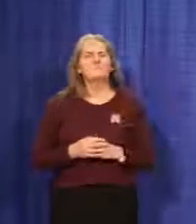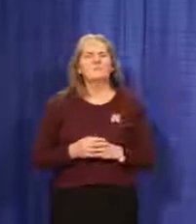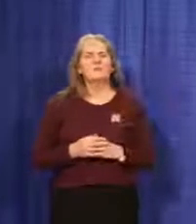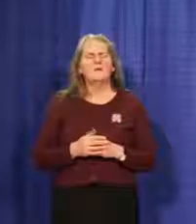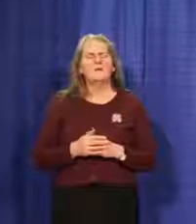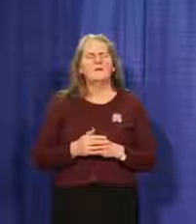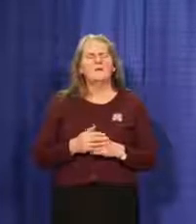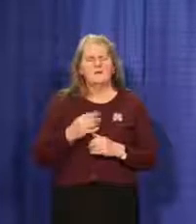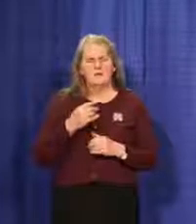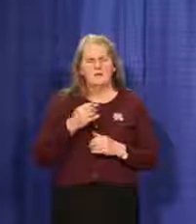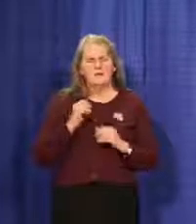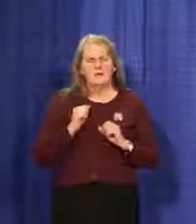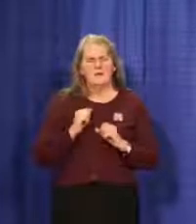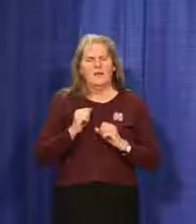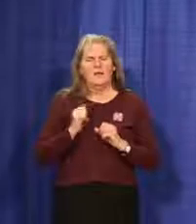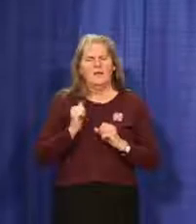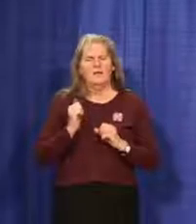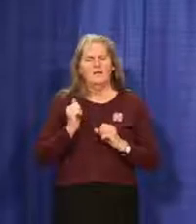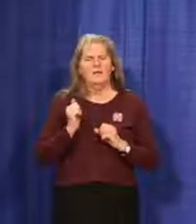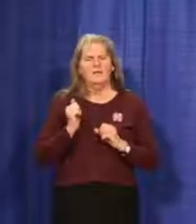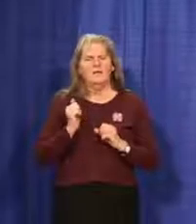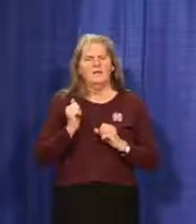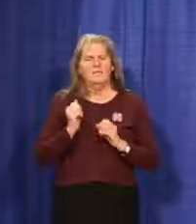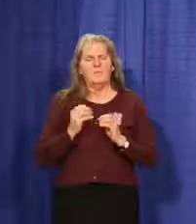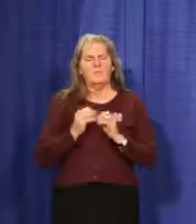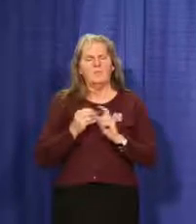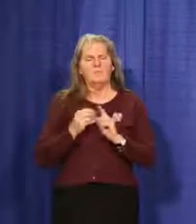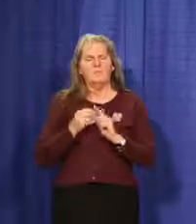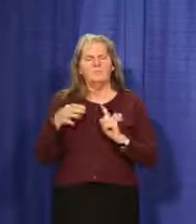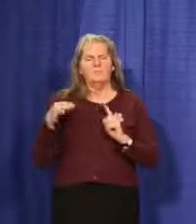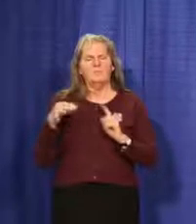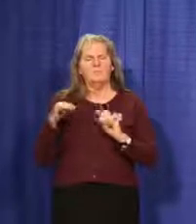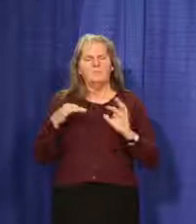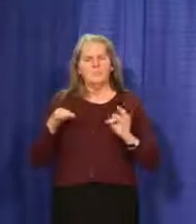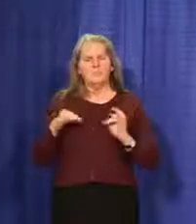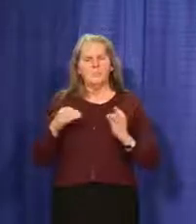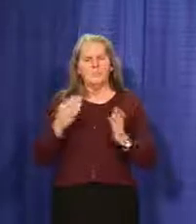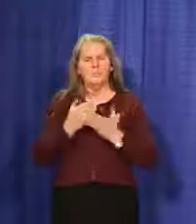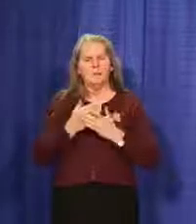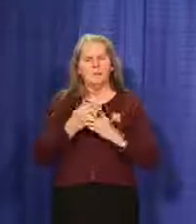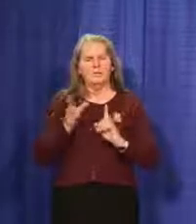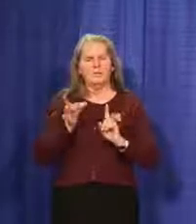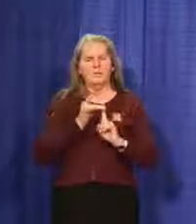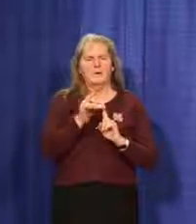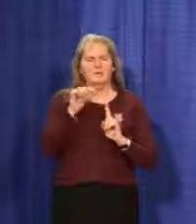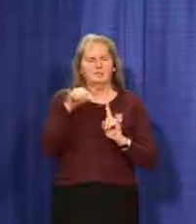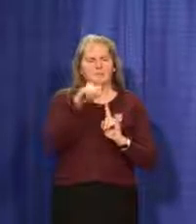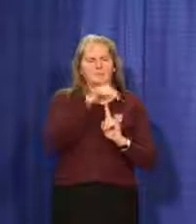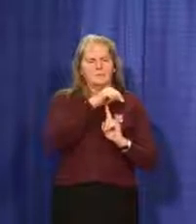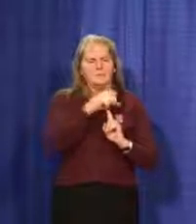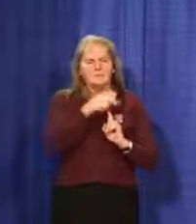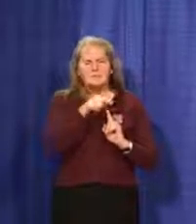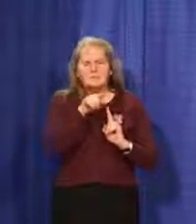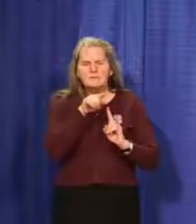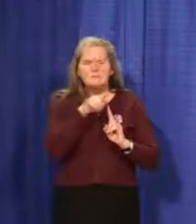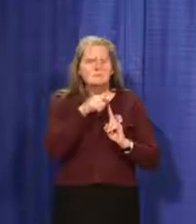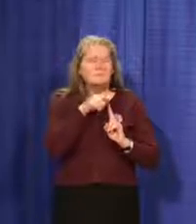a few more details on the contact tracing process. I am wondering, when they are contacts established in you